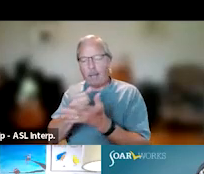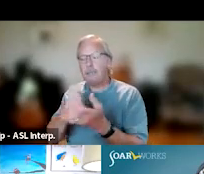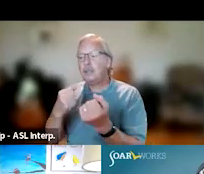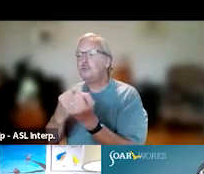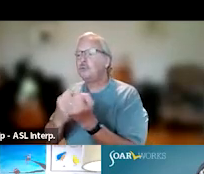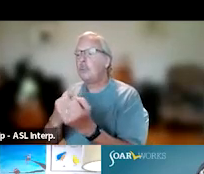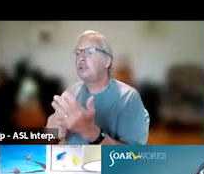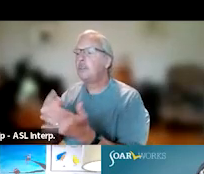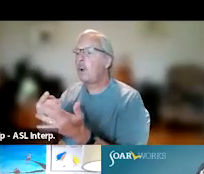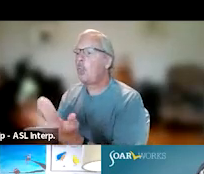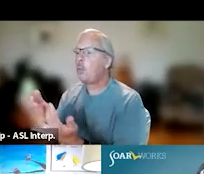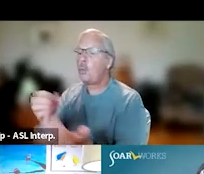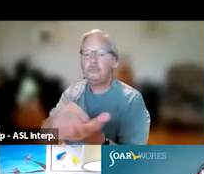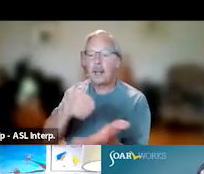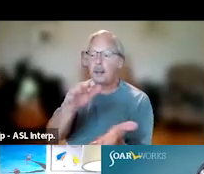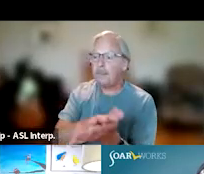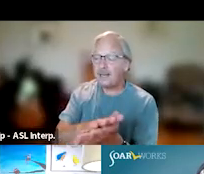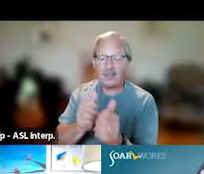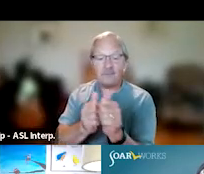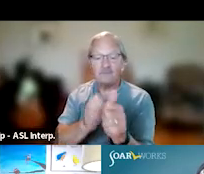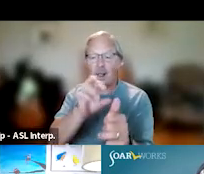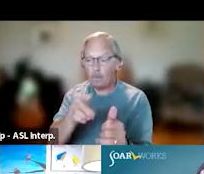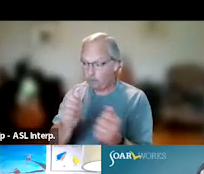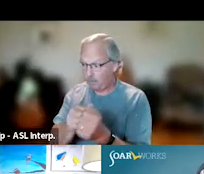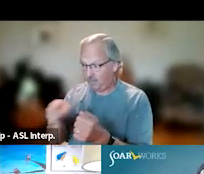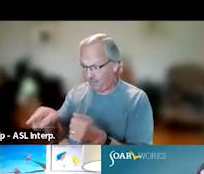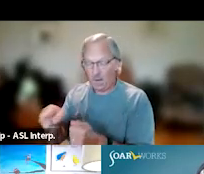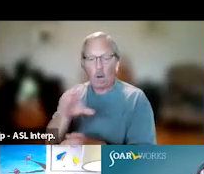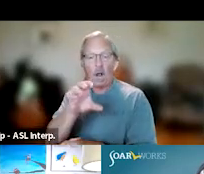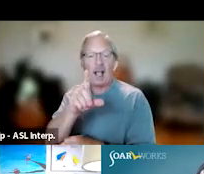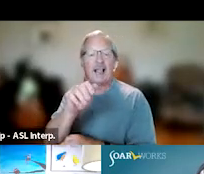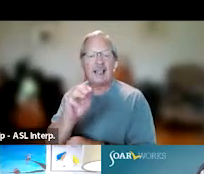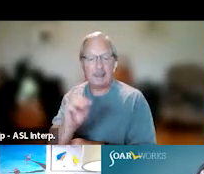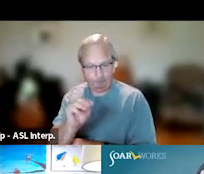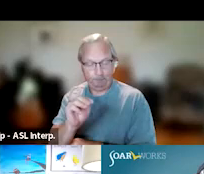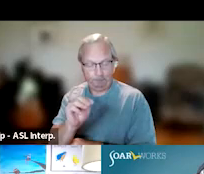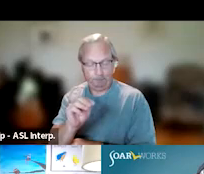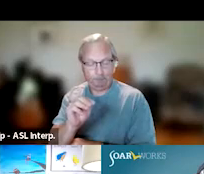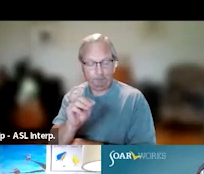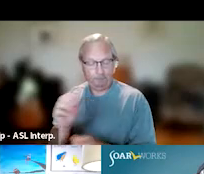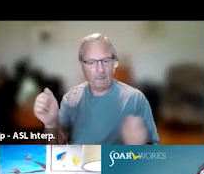through that documentation and follow up on their claim. All of that is the model.